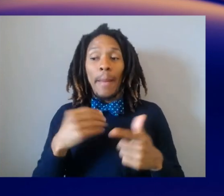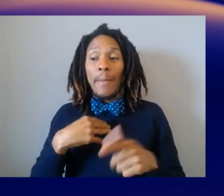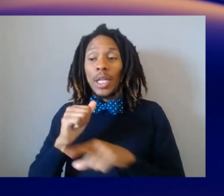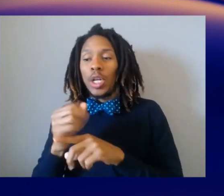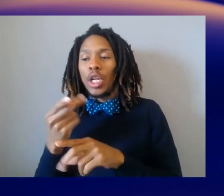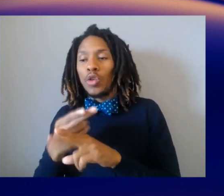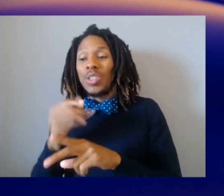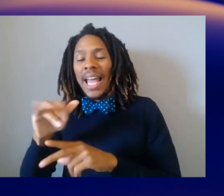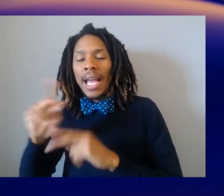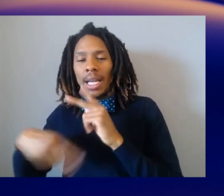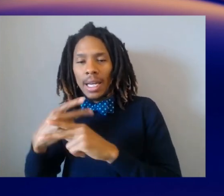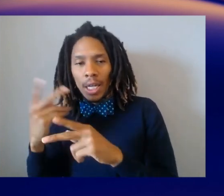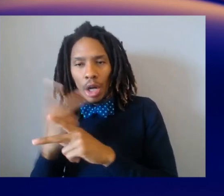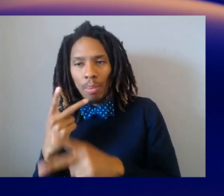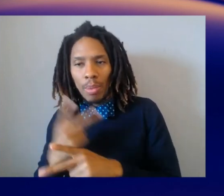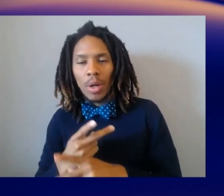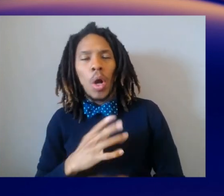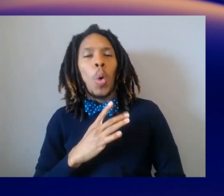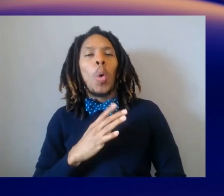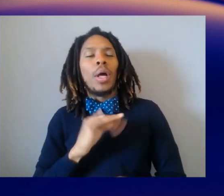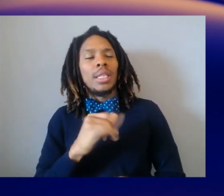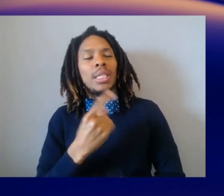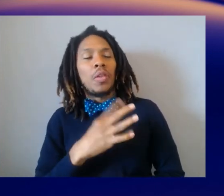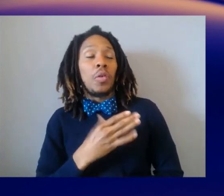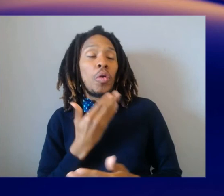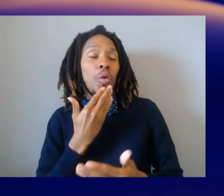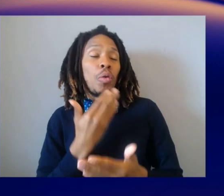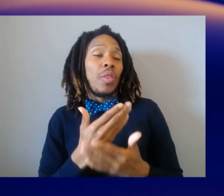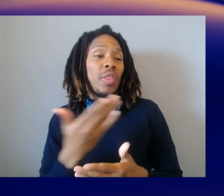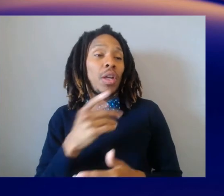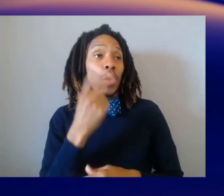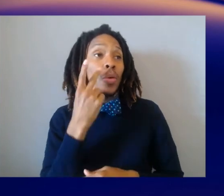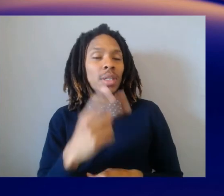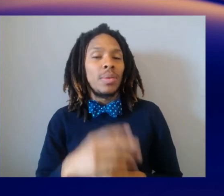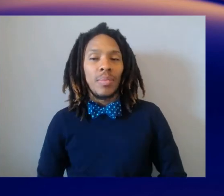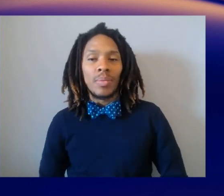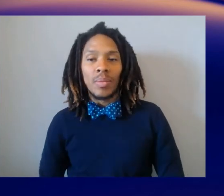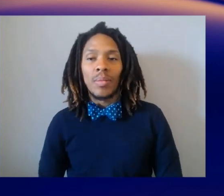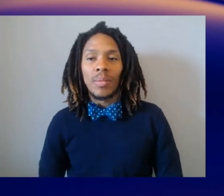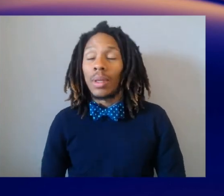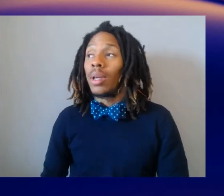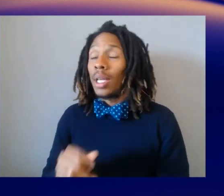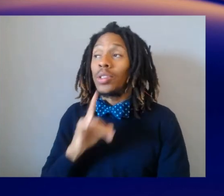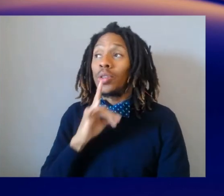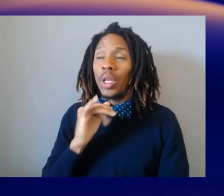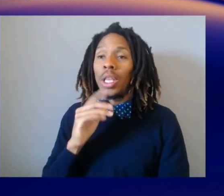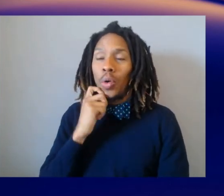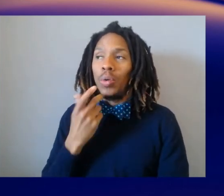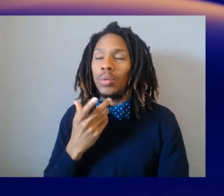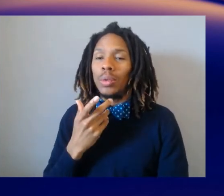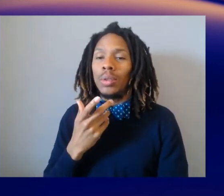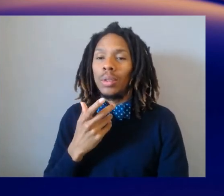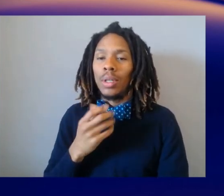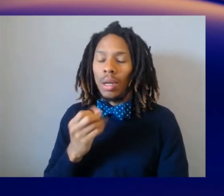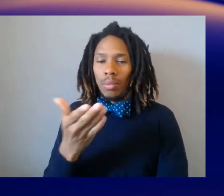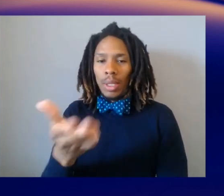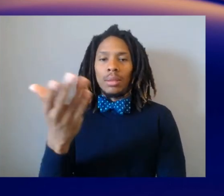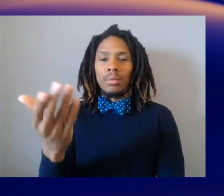So that's another cool cool thing that, that, that you'll see there. That's really cool. Oh yeah, there it is right there. And there they are.